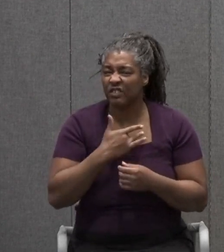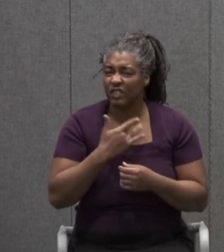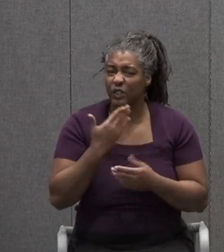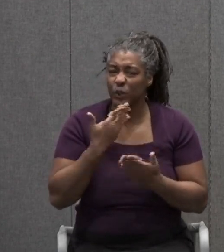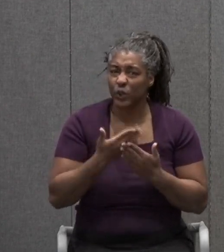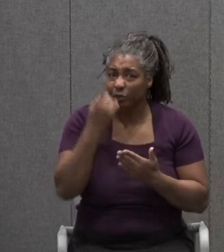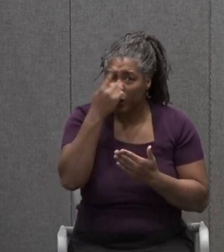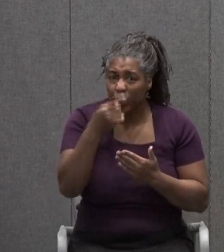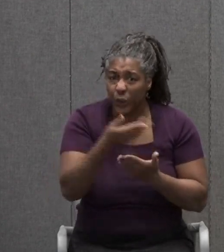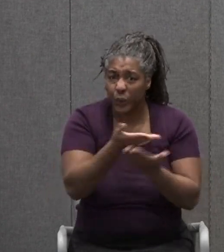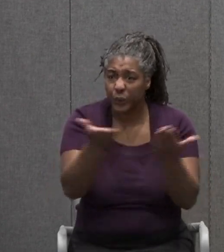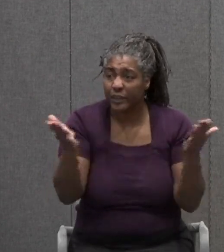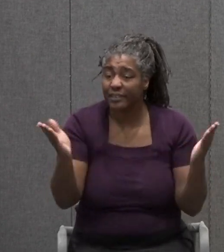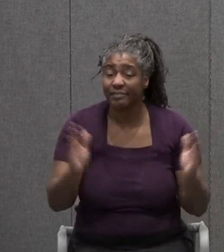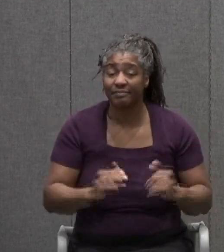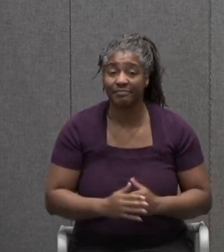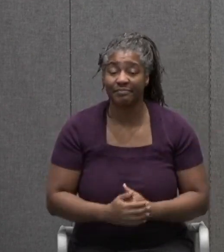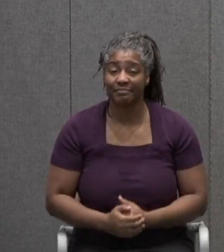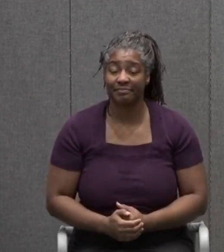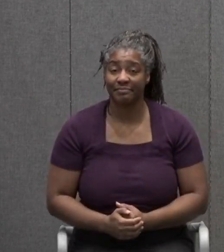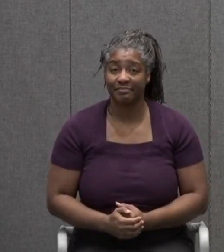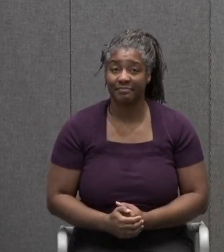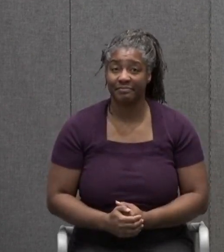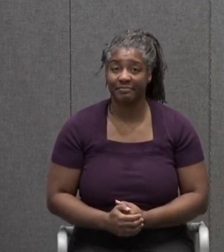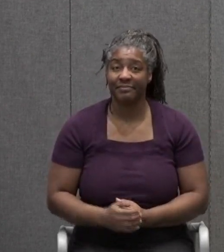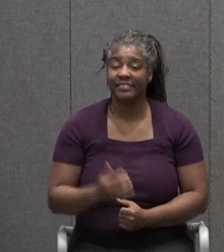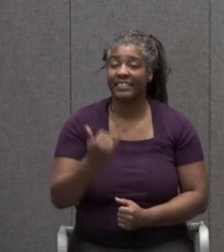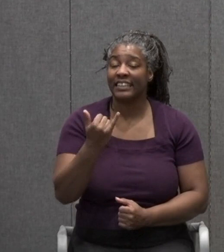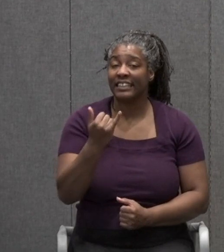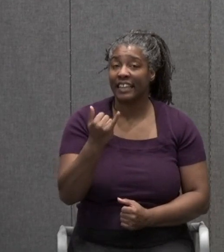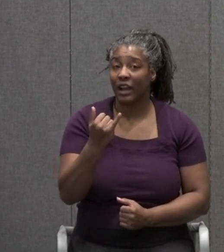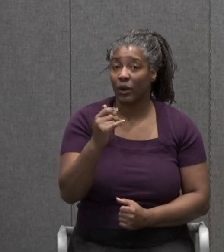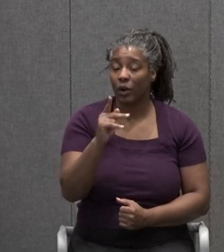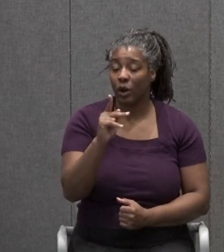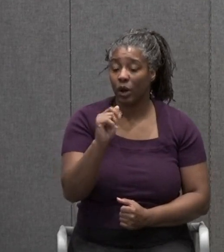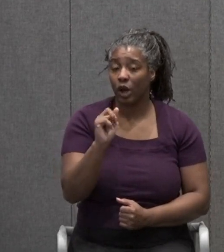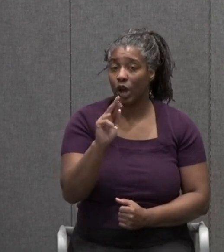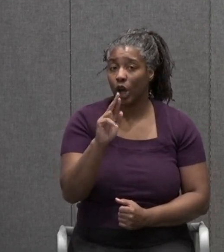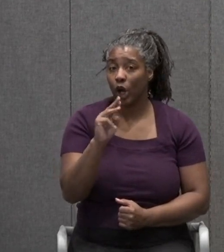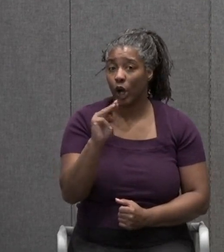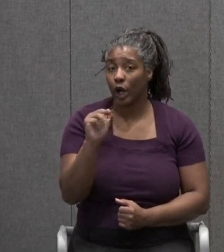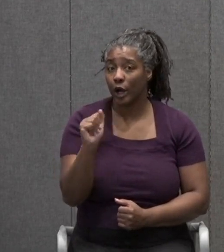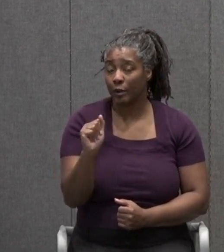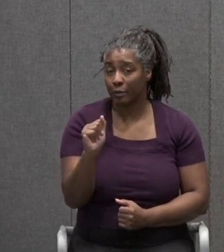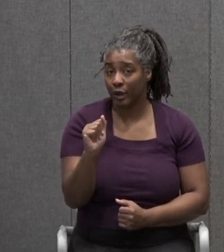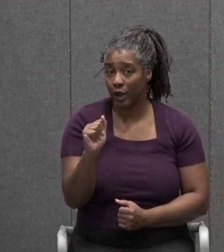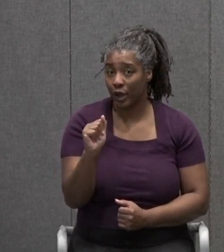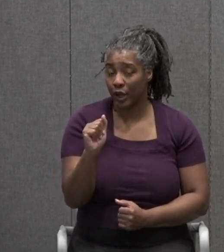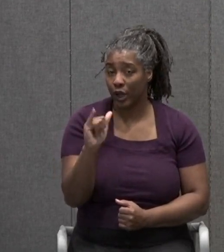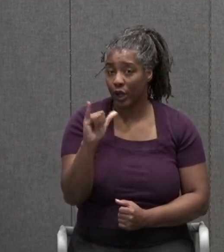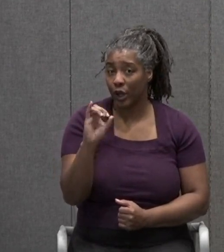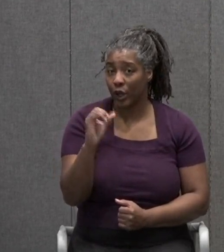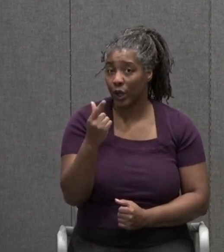to call our karma yogi challenge. Karmic yoga is when you do something